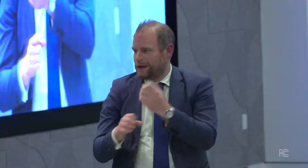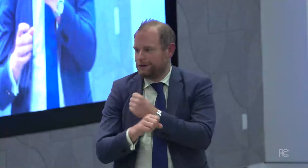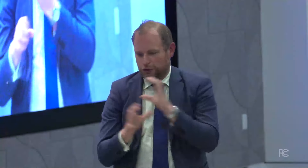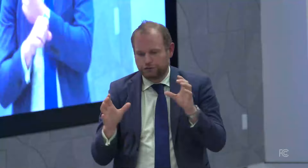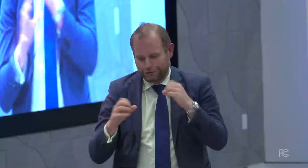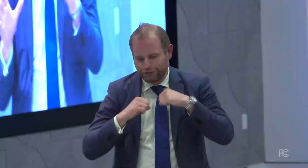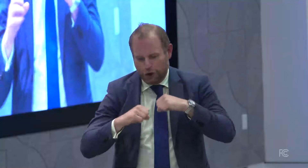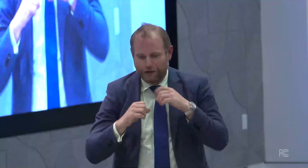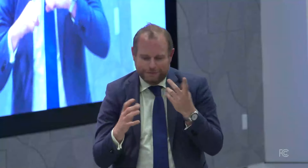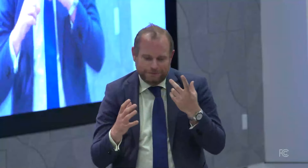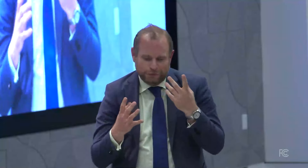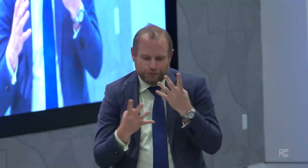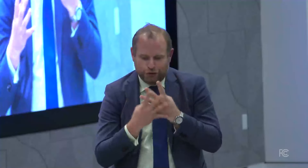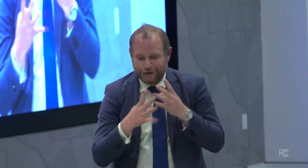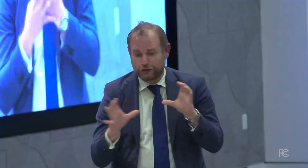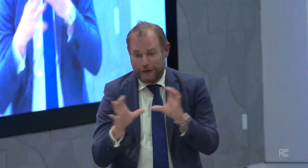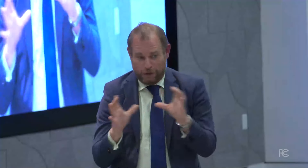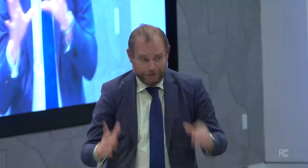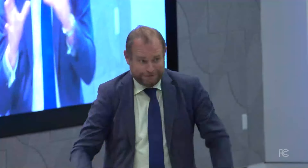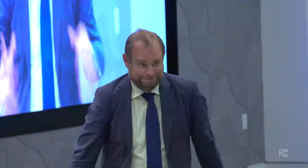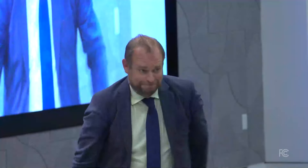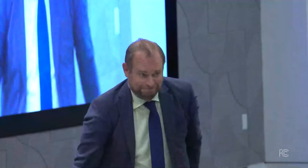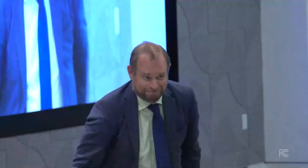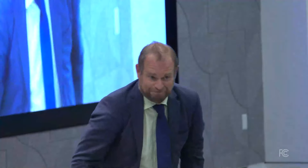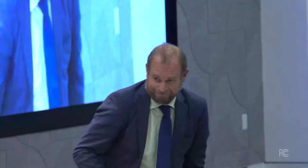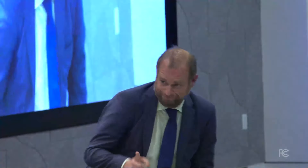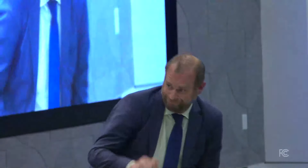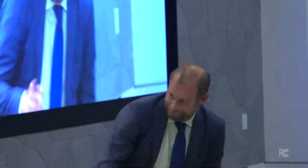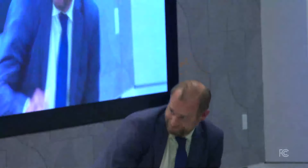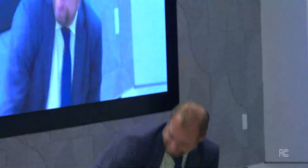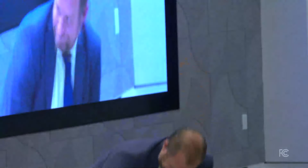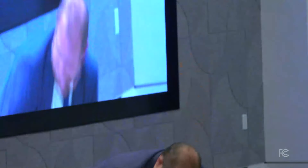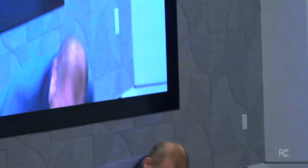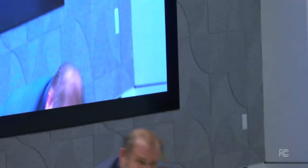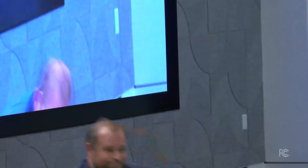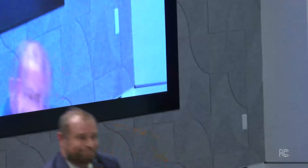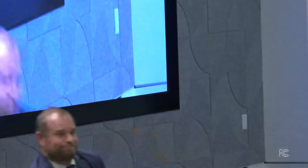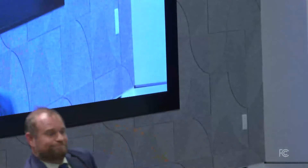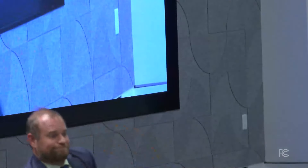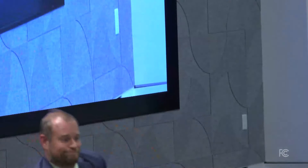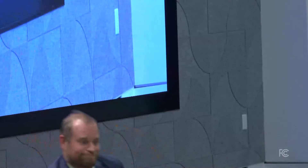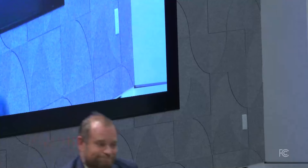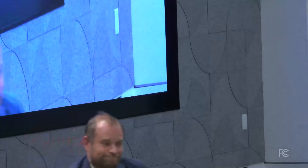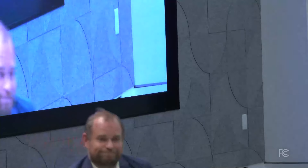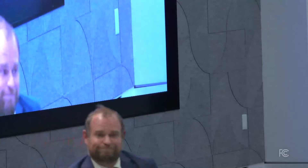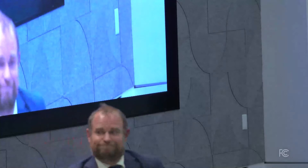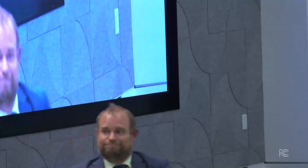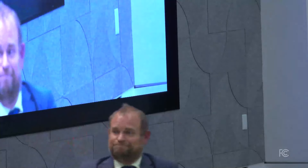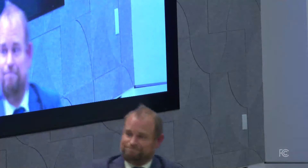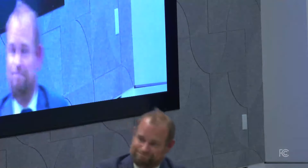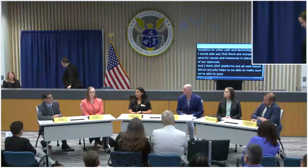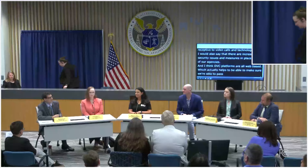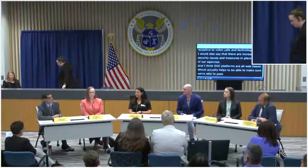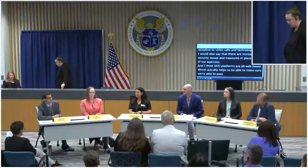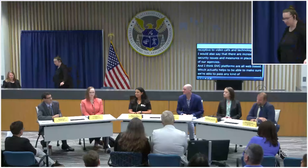AND I THINK DVC PLATFORMS ARE ALL WEB BASED. WHICH ACTUALLY HELPS TO BE ABLE TO MAKE SURE WE'RE ABLE